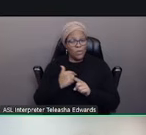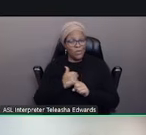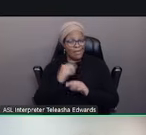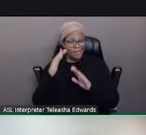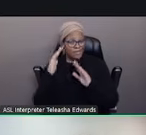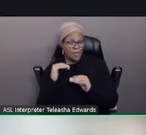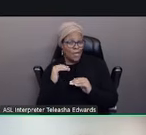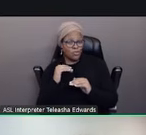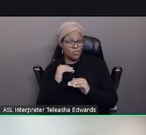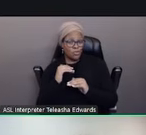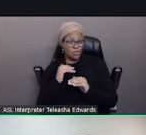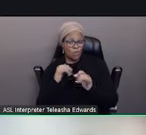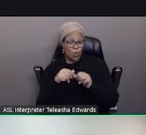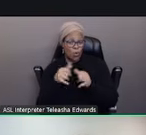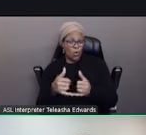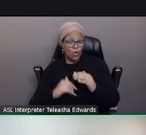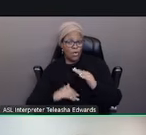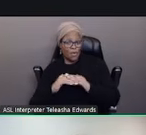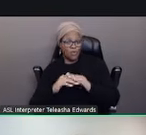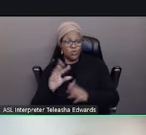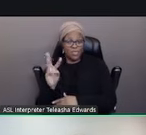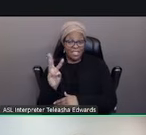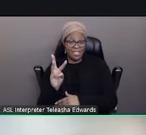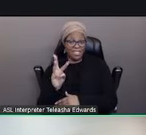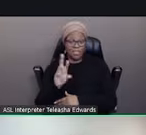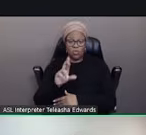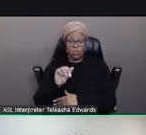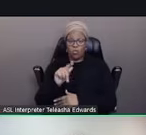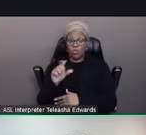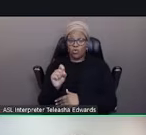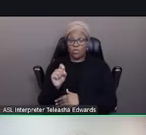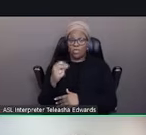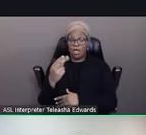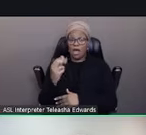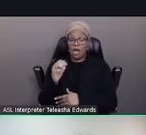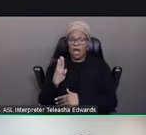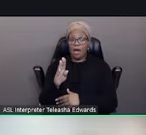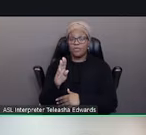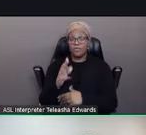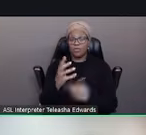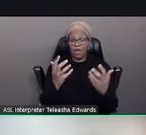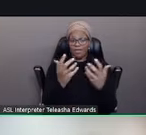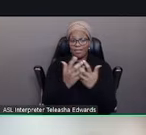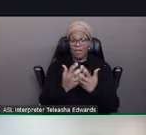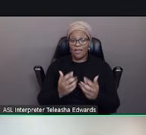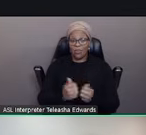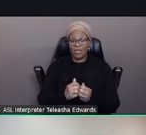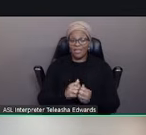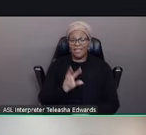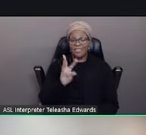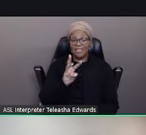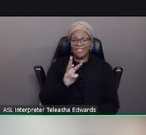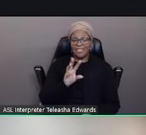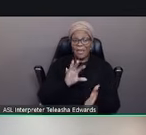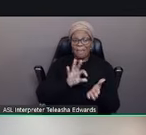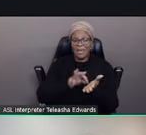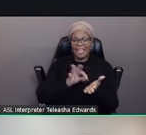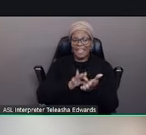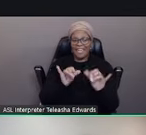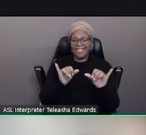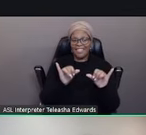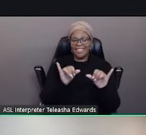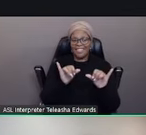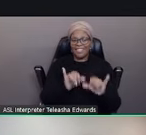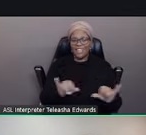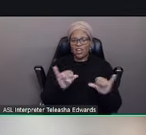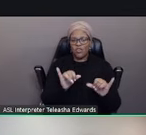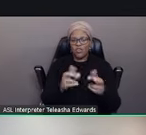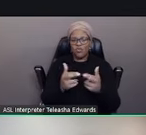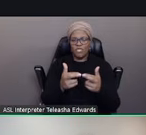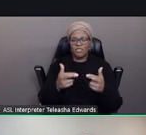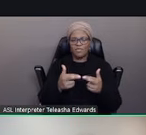hubs to align with the six Medicaid standard plan regions. Thank you for getting back to this slide.